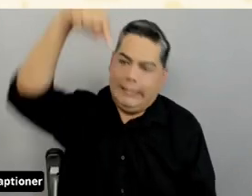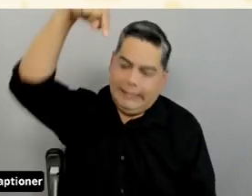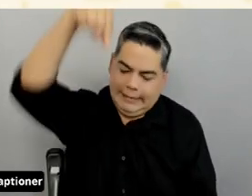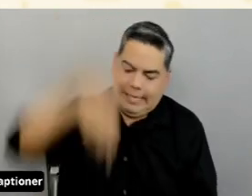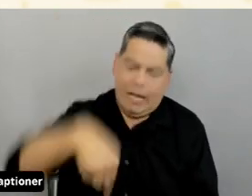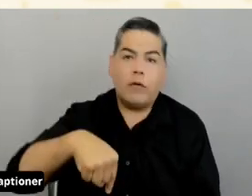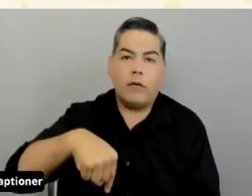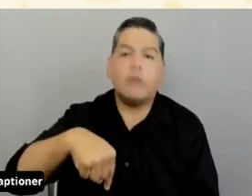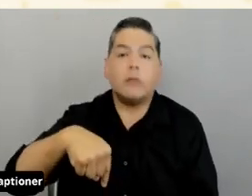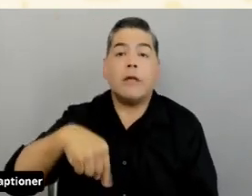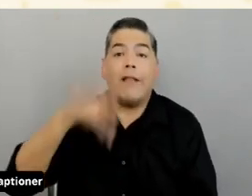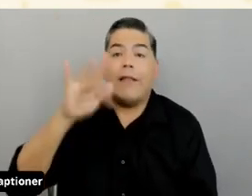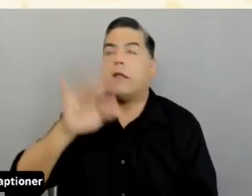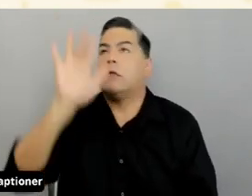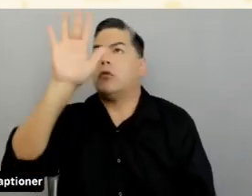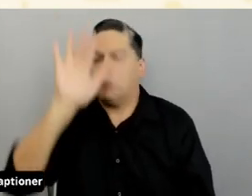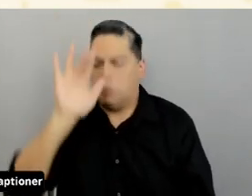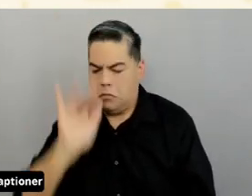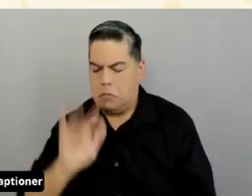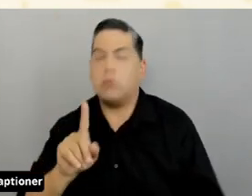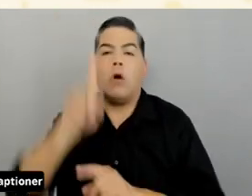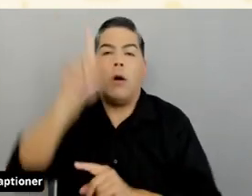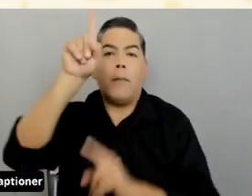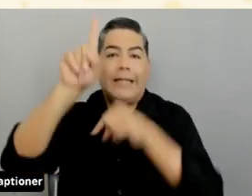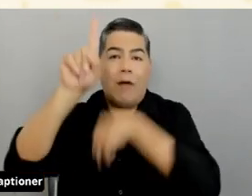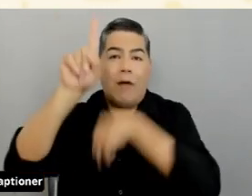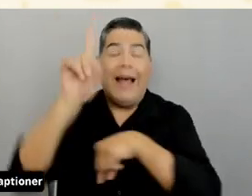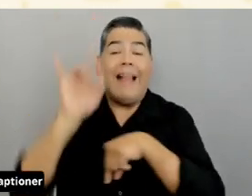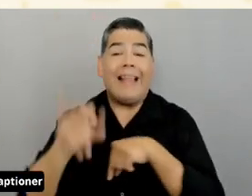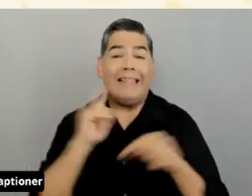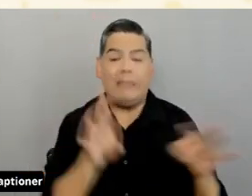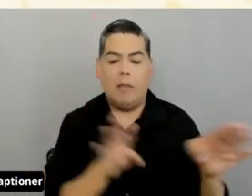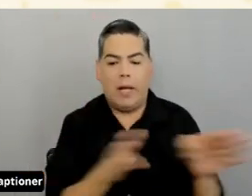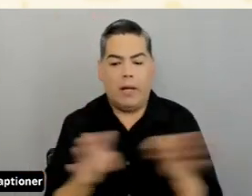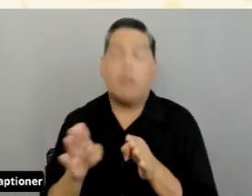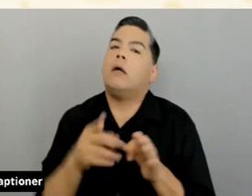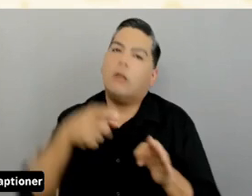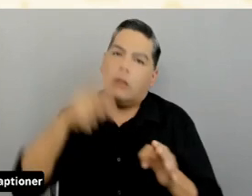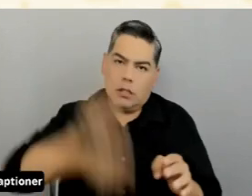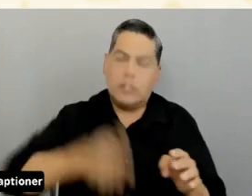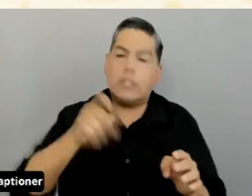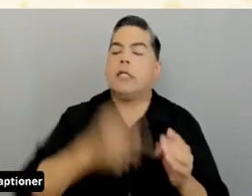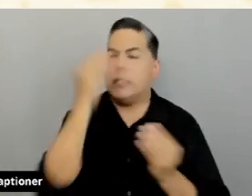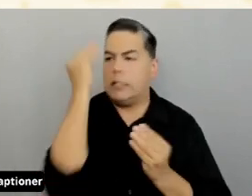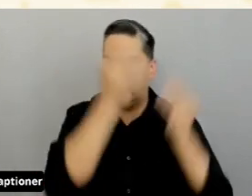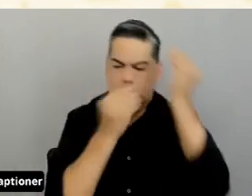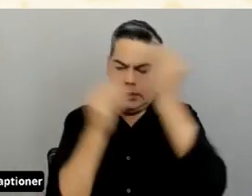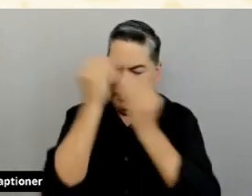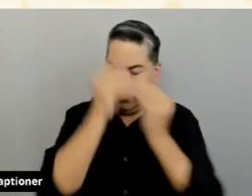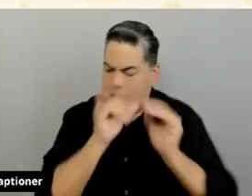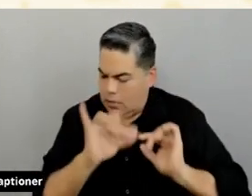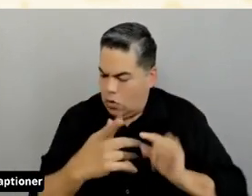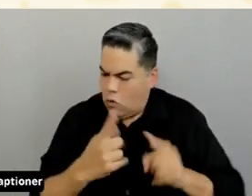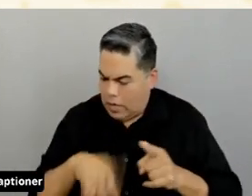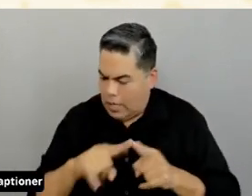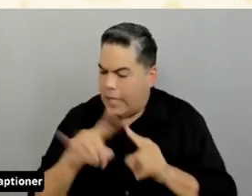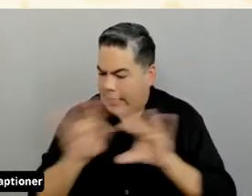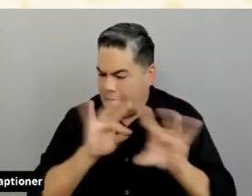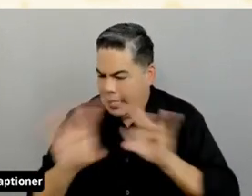Those are patterns that are also necessary to keep into consideration when you are selecting those components.